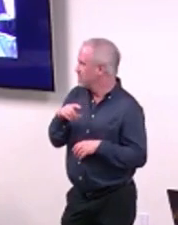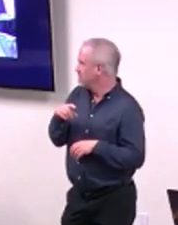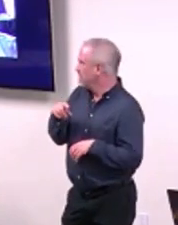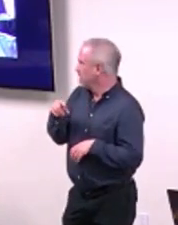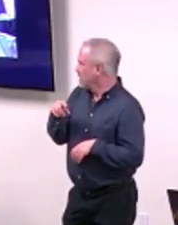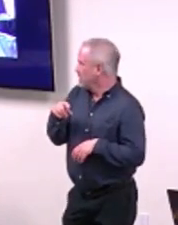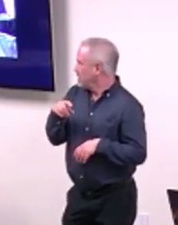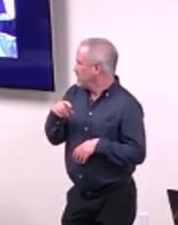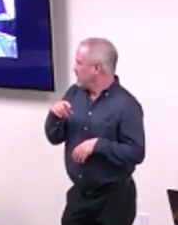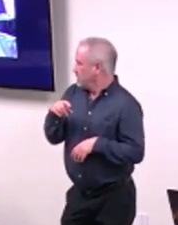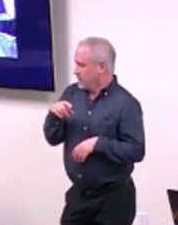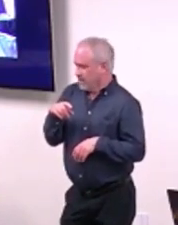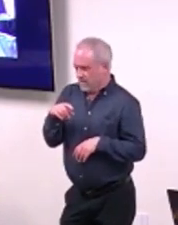by law enforcement.